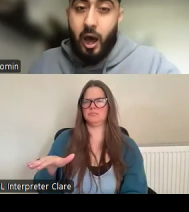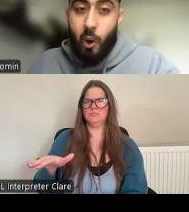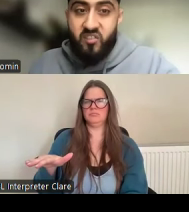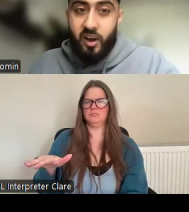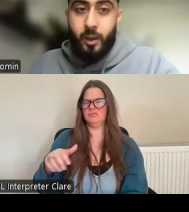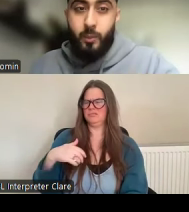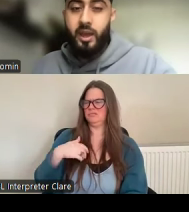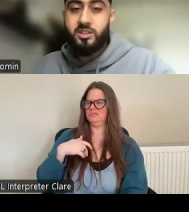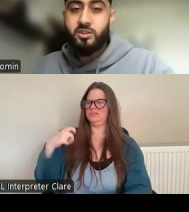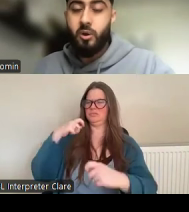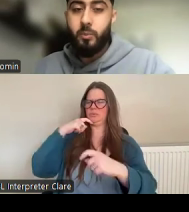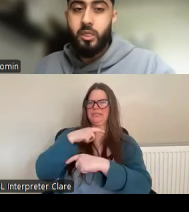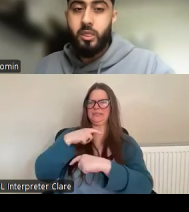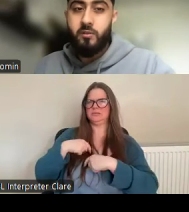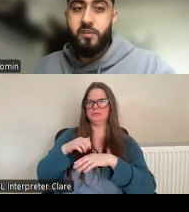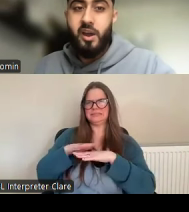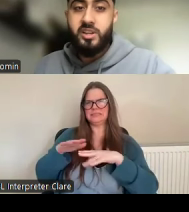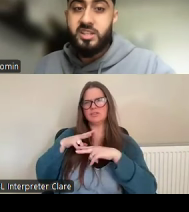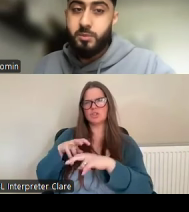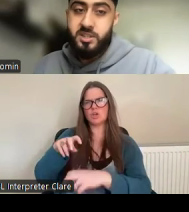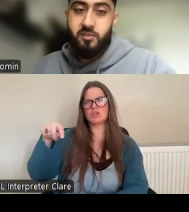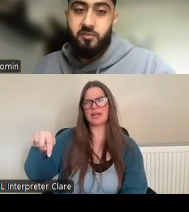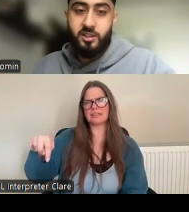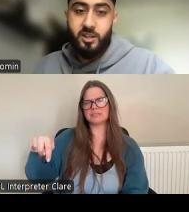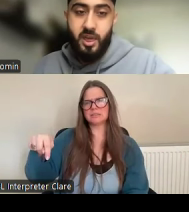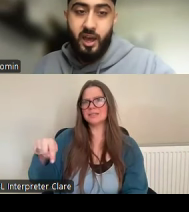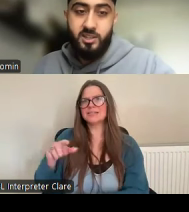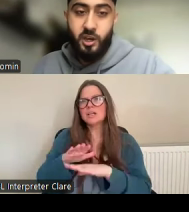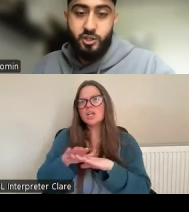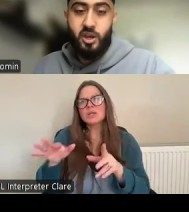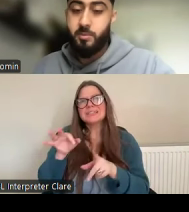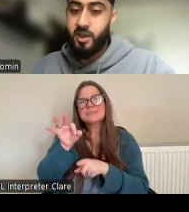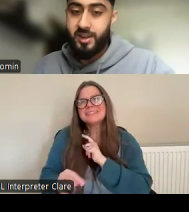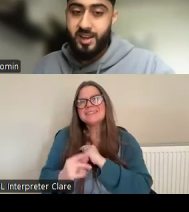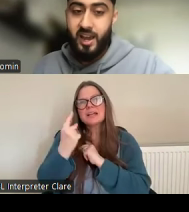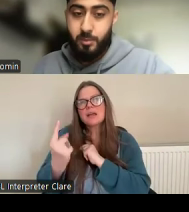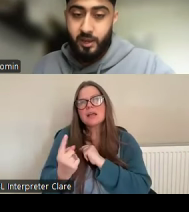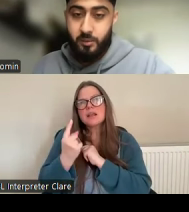However, it's not very specific to that search term that they're typing in.